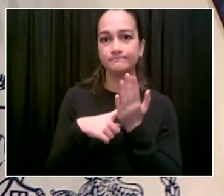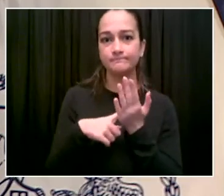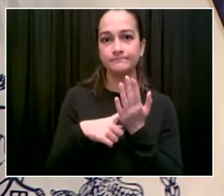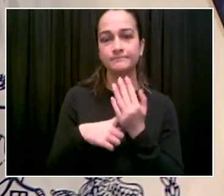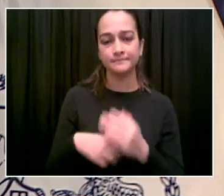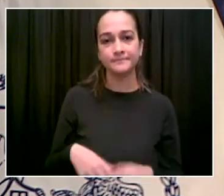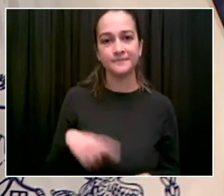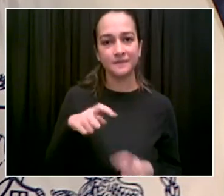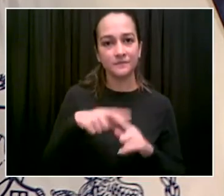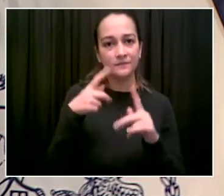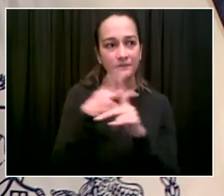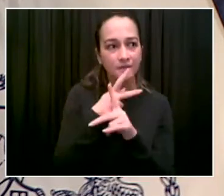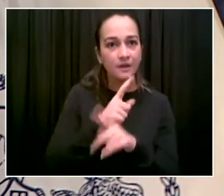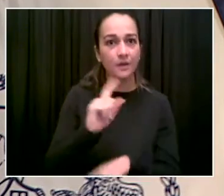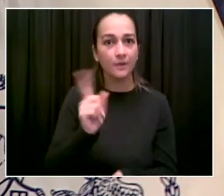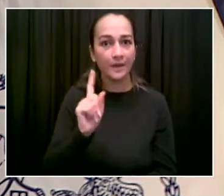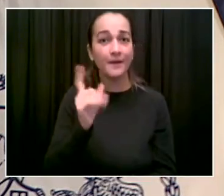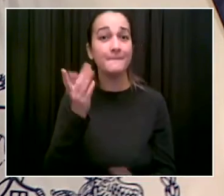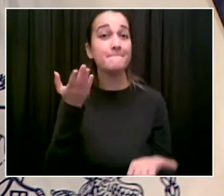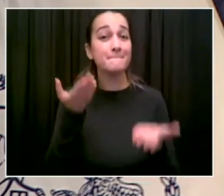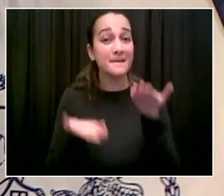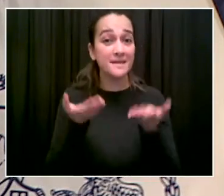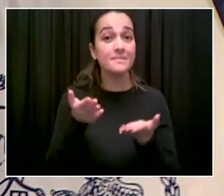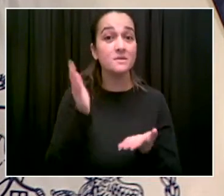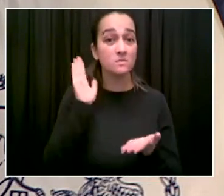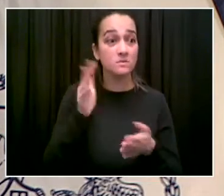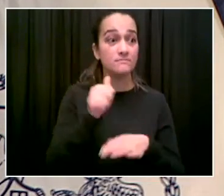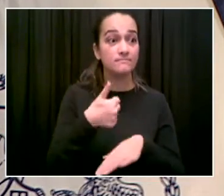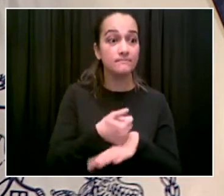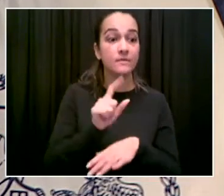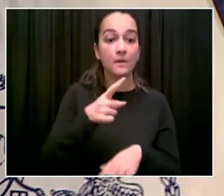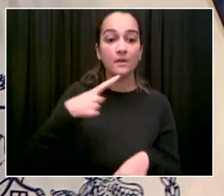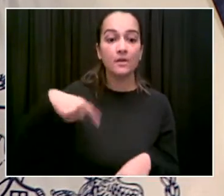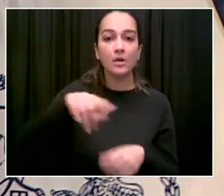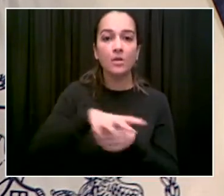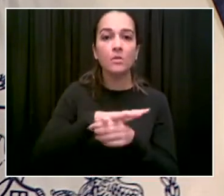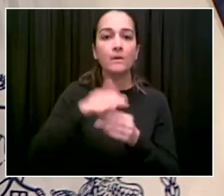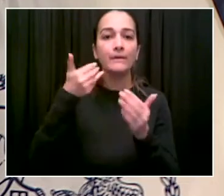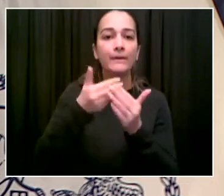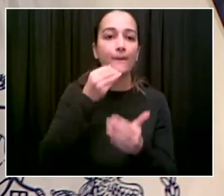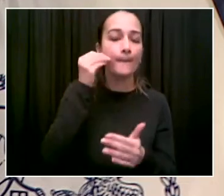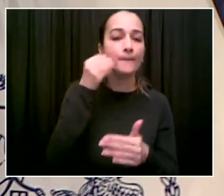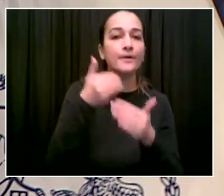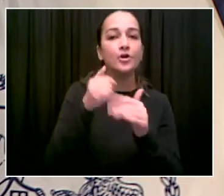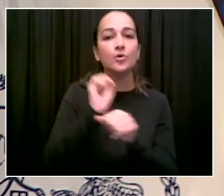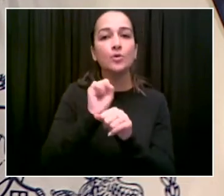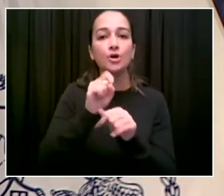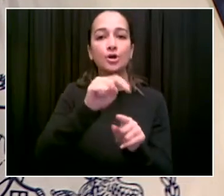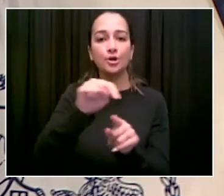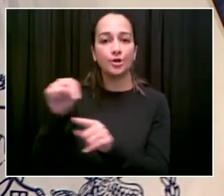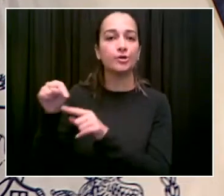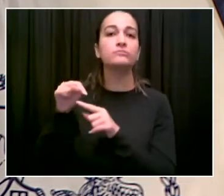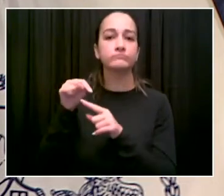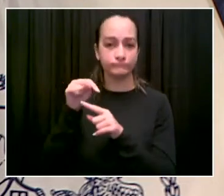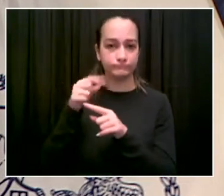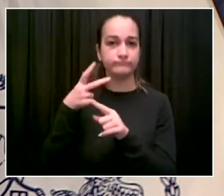THAT IS WHERE WE HAVE SEEN THE IMPACT. THE CENRTAL SITES HAVE VALUE, BUT WHAT DROVE THE VACCINATIONS